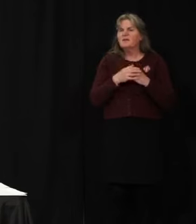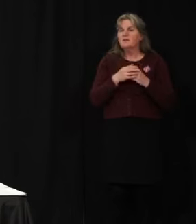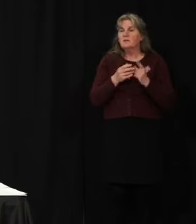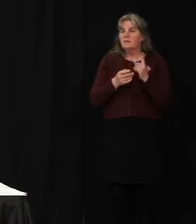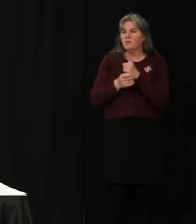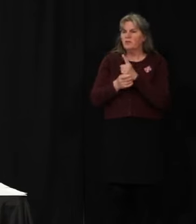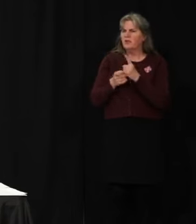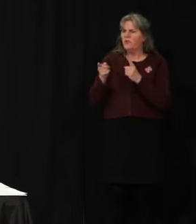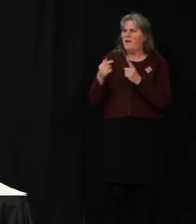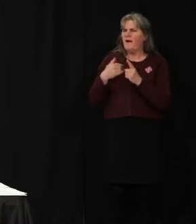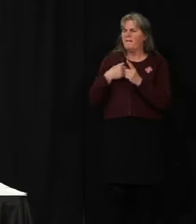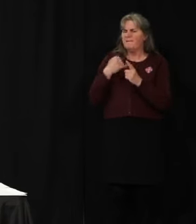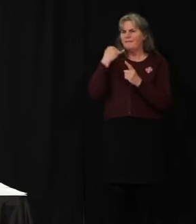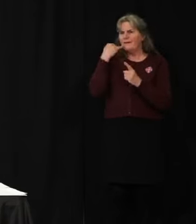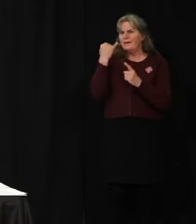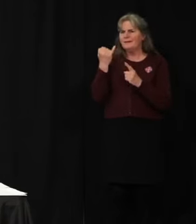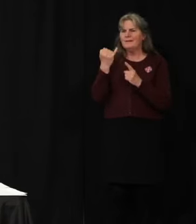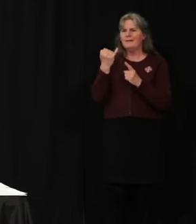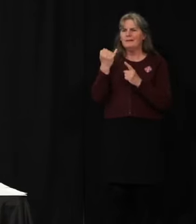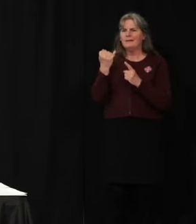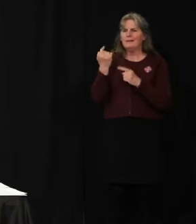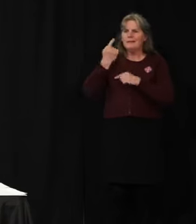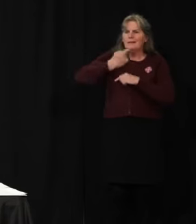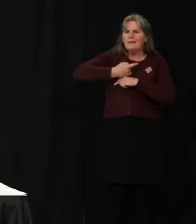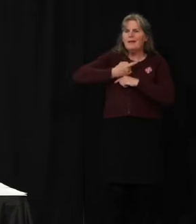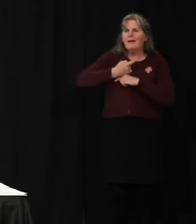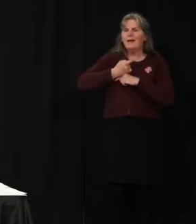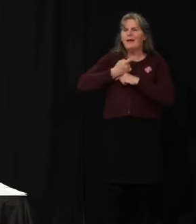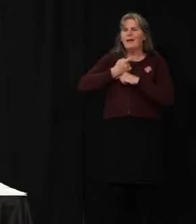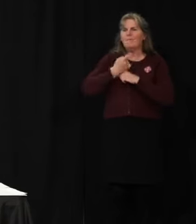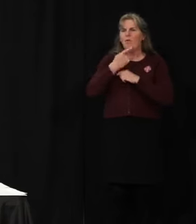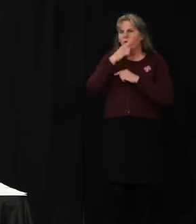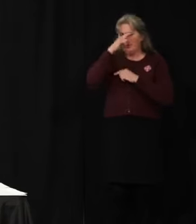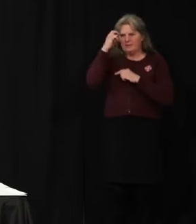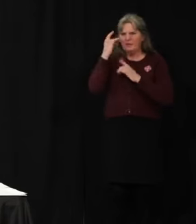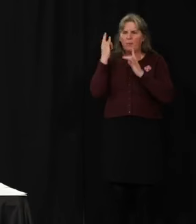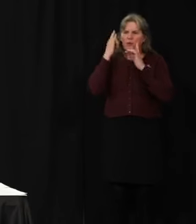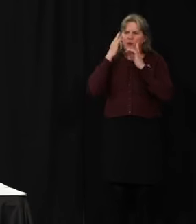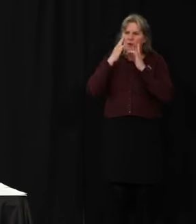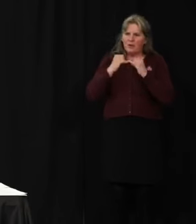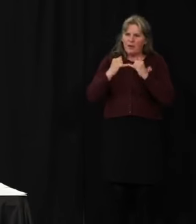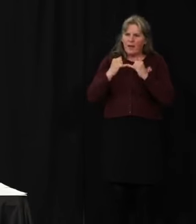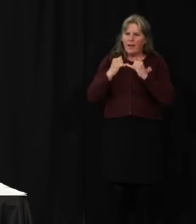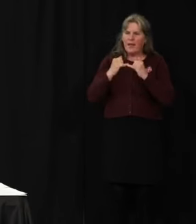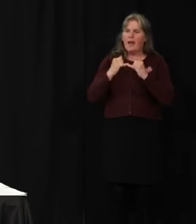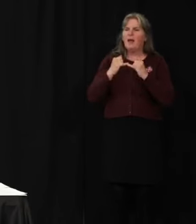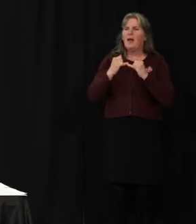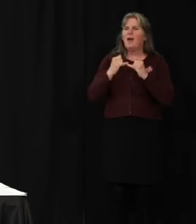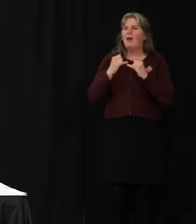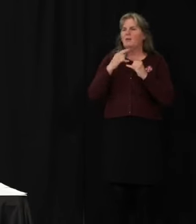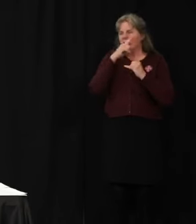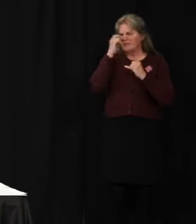categories to make sure that there transition back to an economy, back to programs and